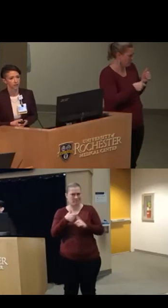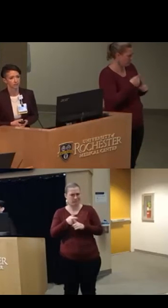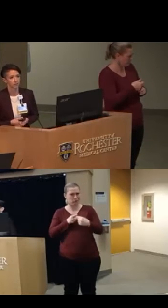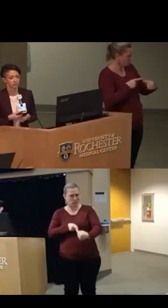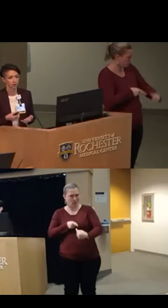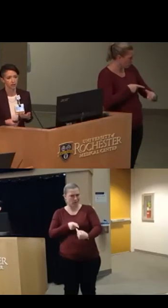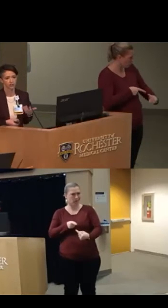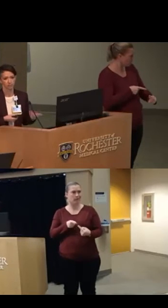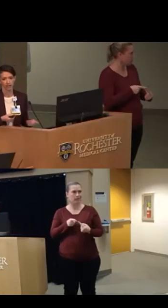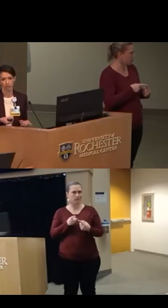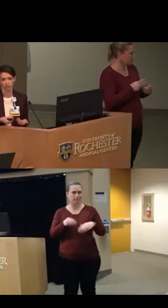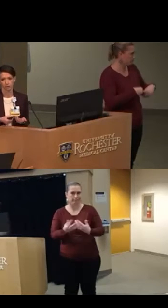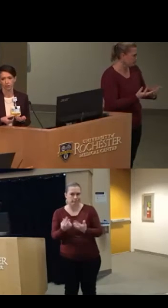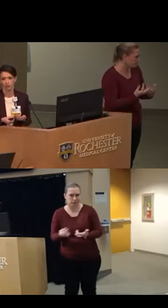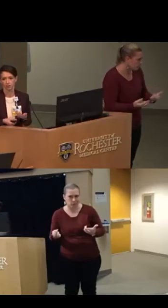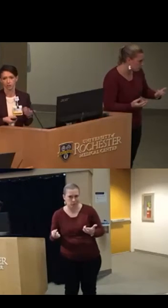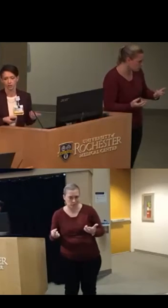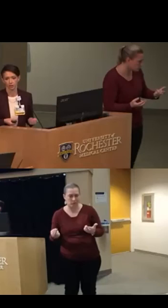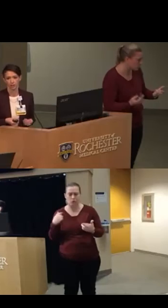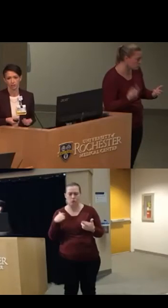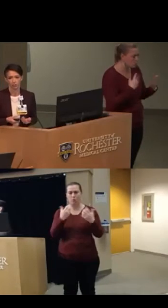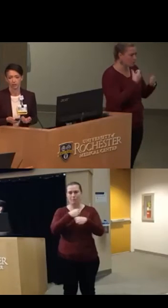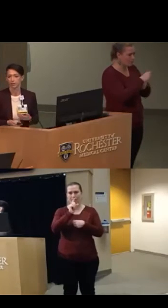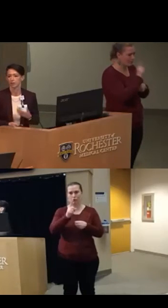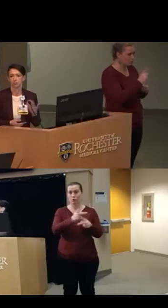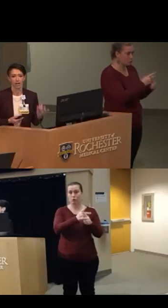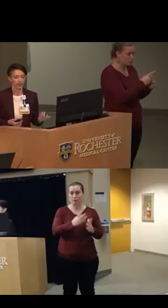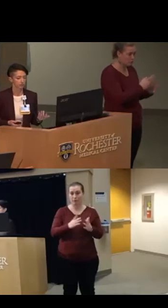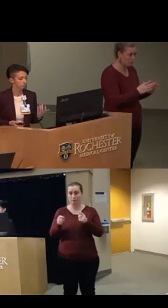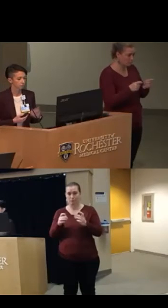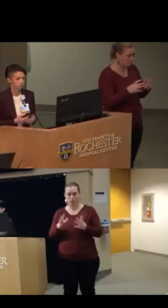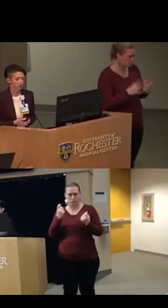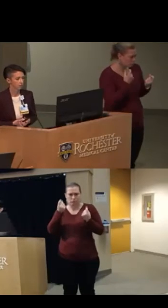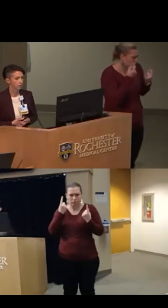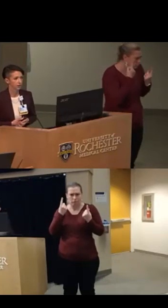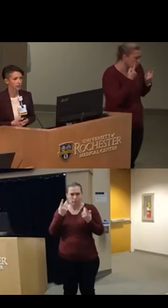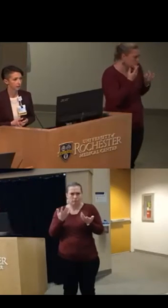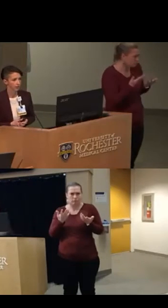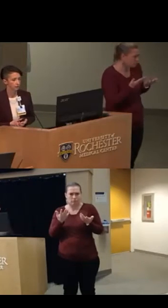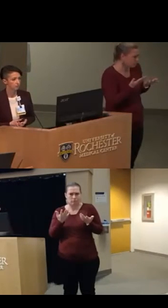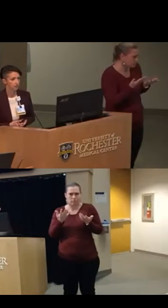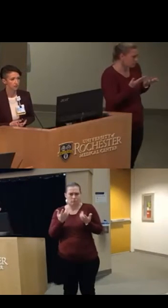to give them a framework and some language to understand you know my employee is texting me